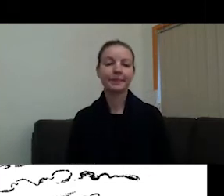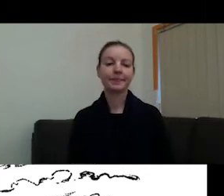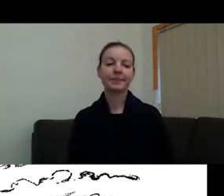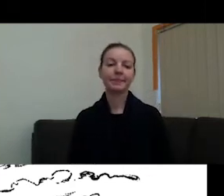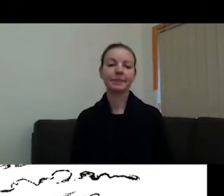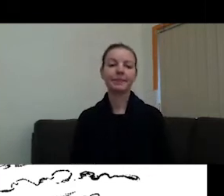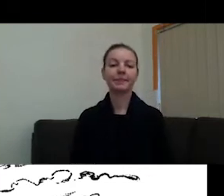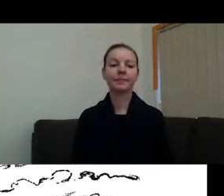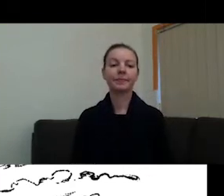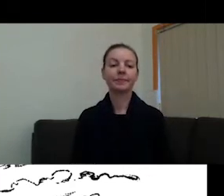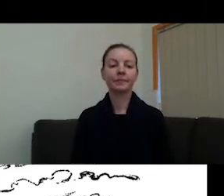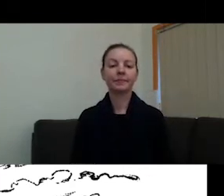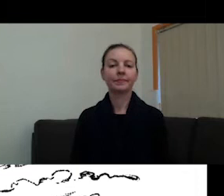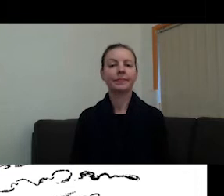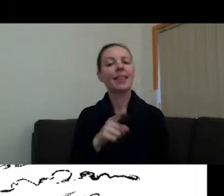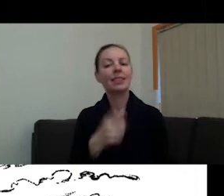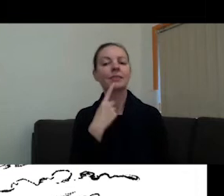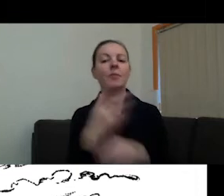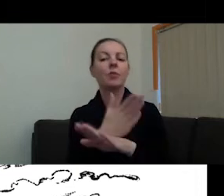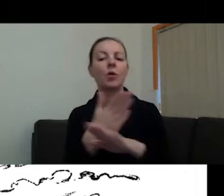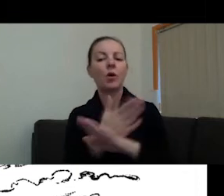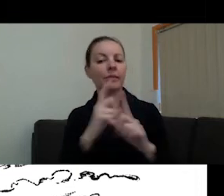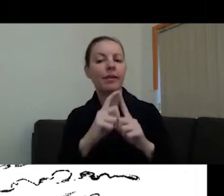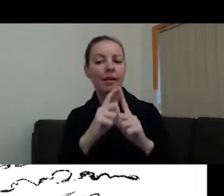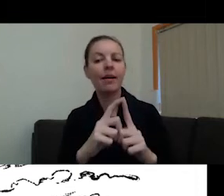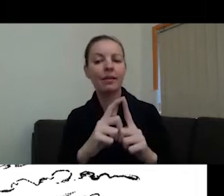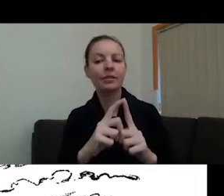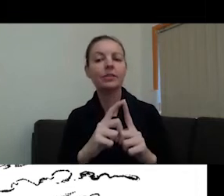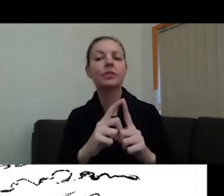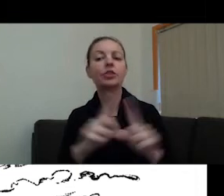do think that it is quite difficult to do this kind of work in institutions.